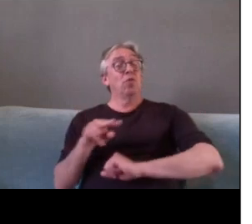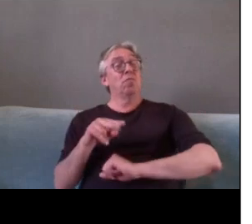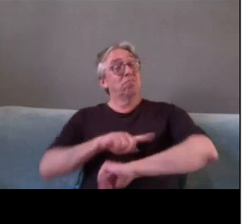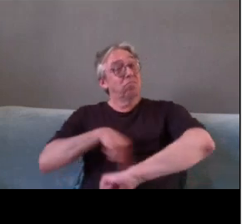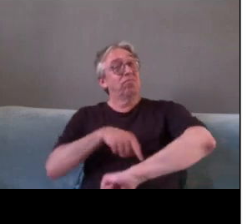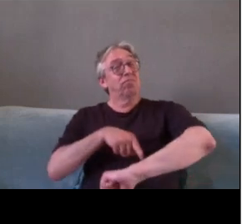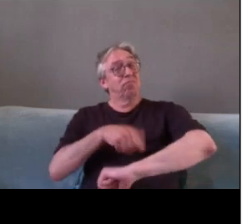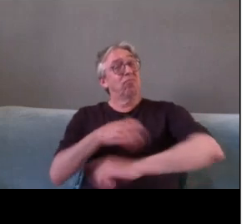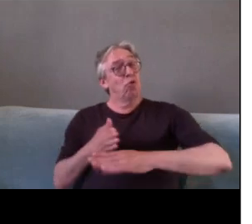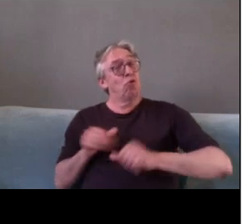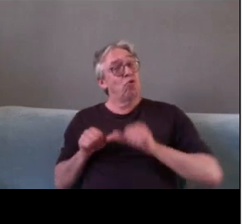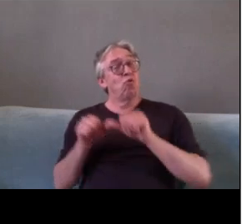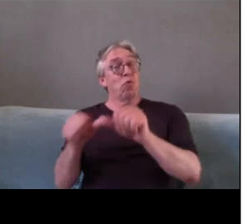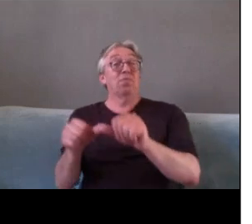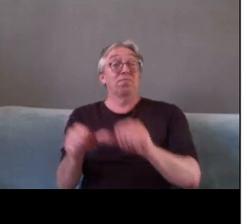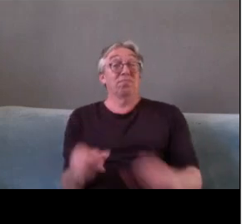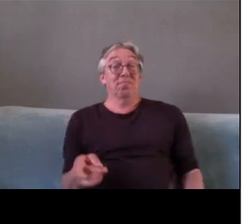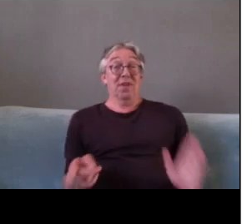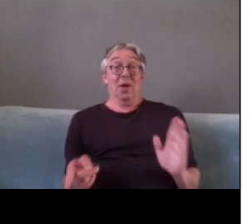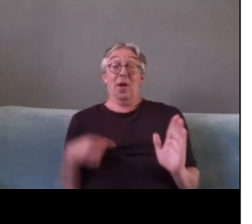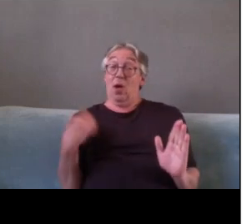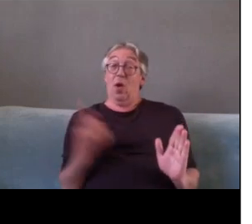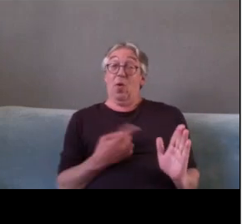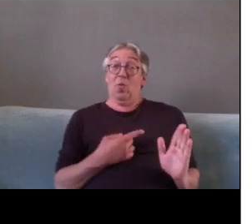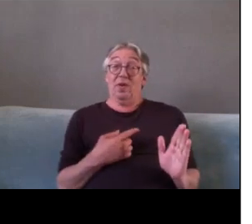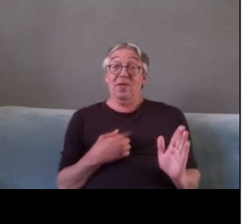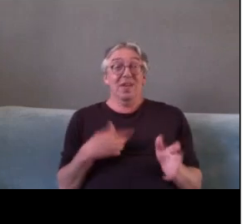this is one of the things that we also mentioned in the toolkit